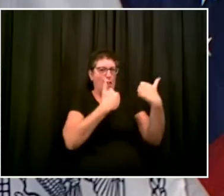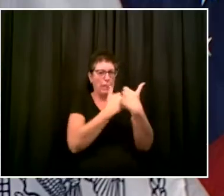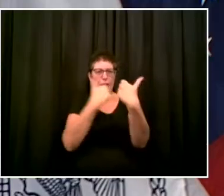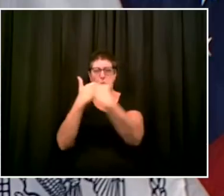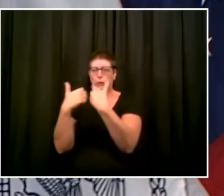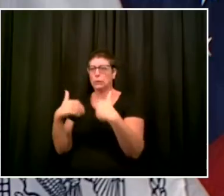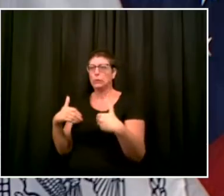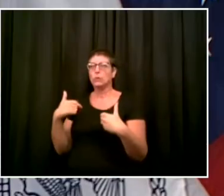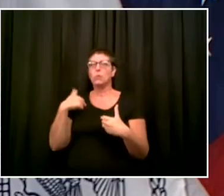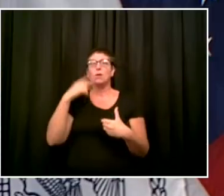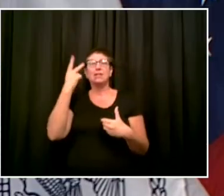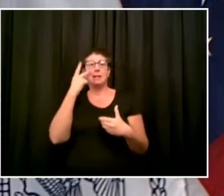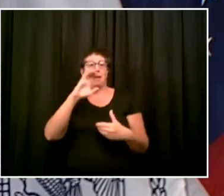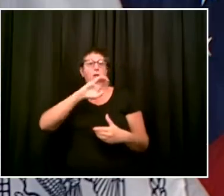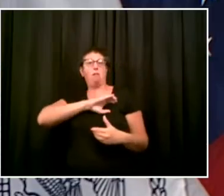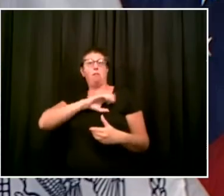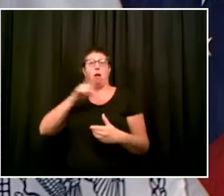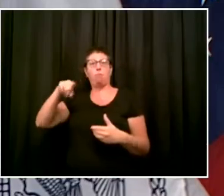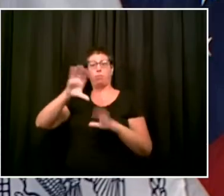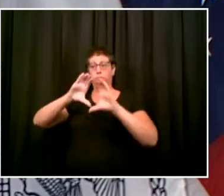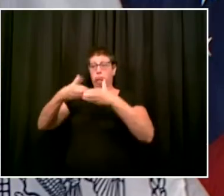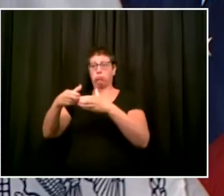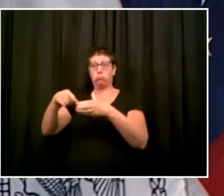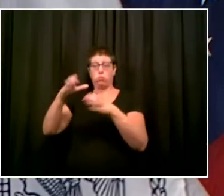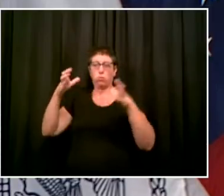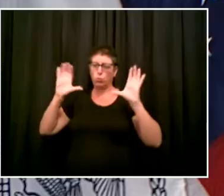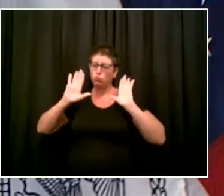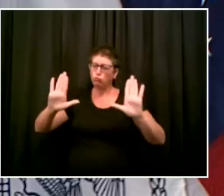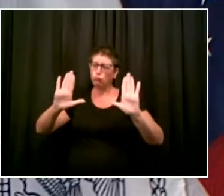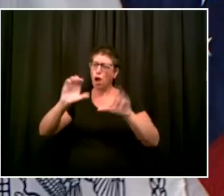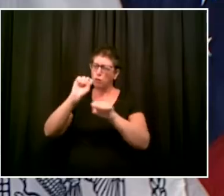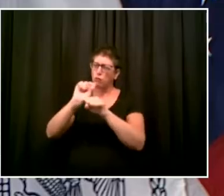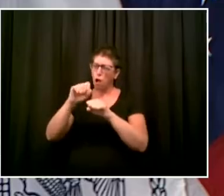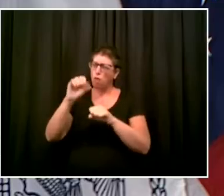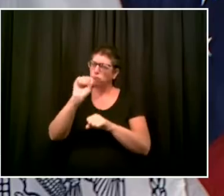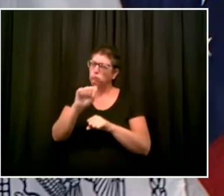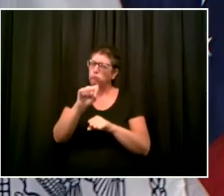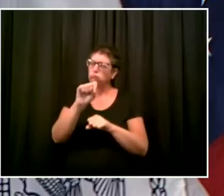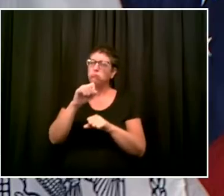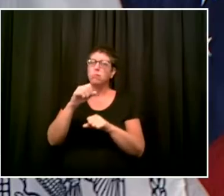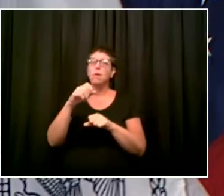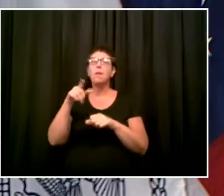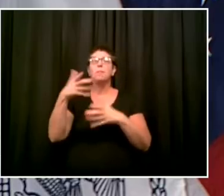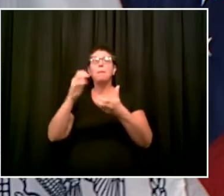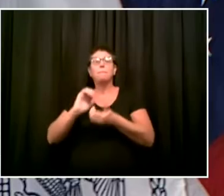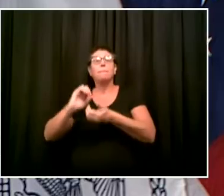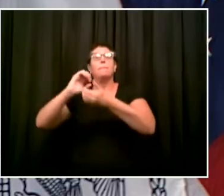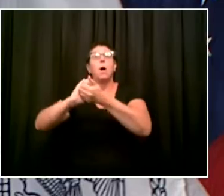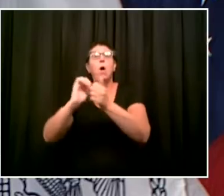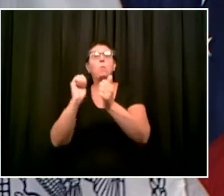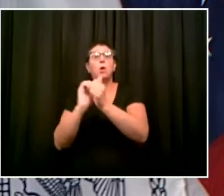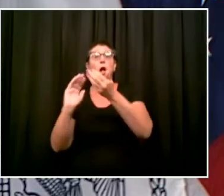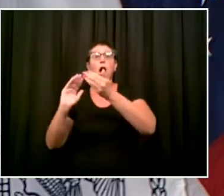SIMULTANEOUSLY. WHAT WE HAVE SEEN IS TREMENDOUS WORK OVER THE LAST FEW YEARS. NYPD WORKING WITH COMMUNITY